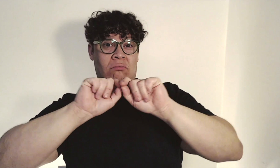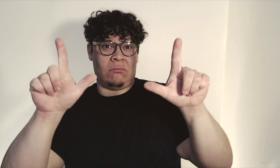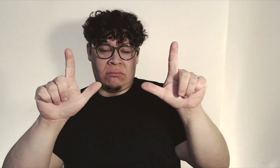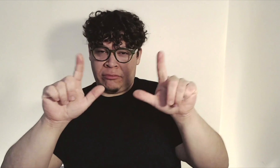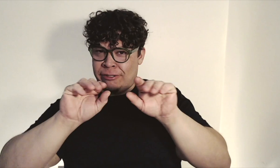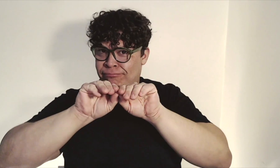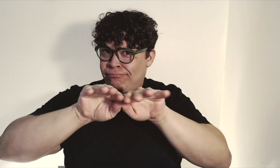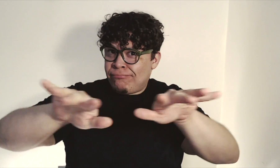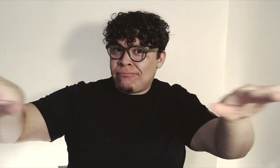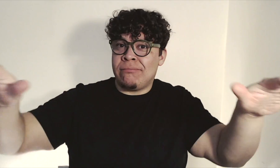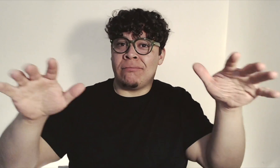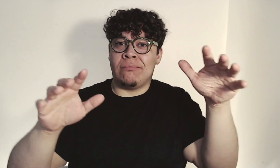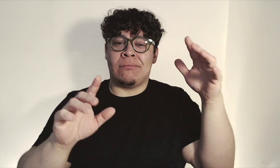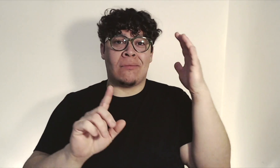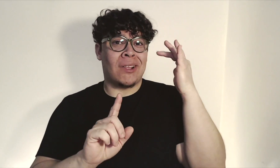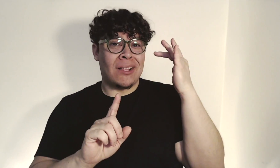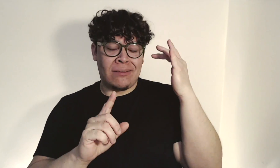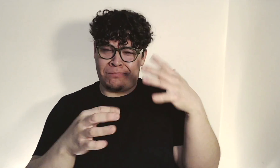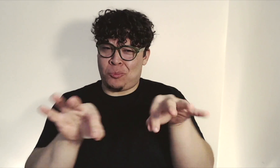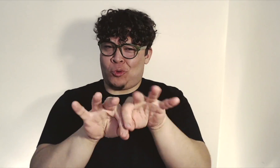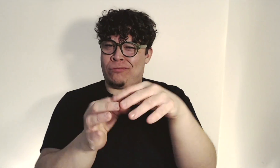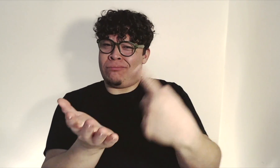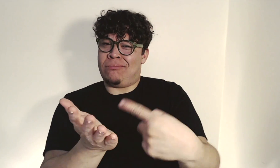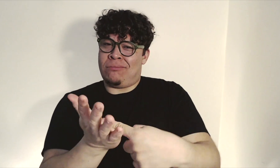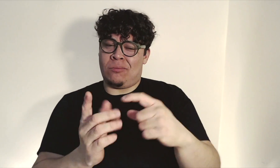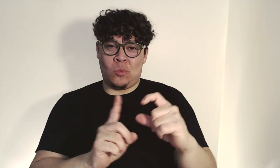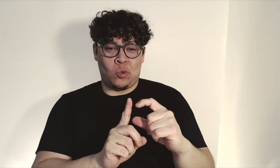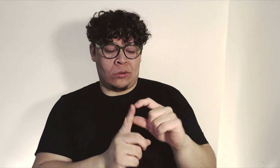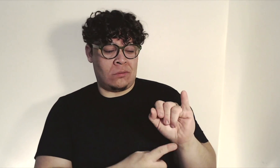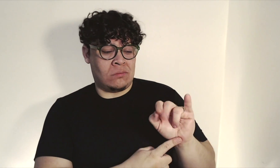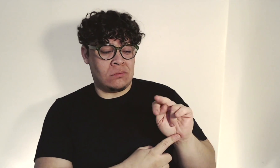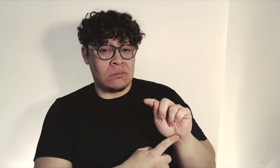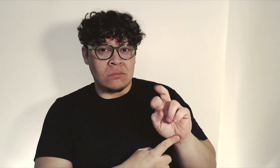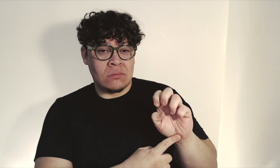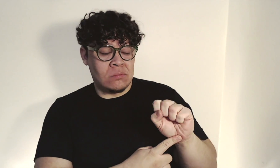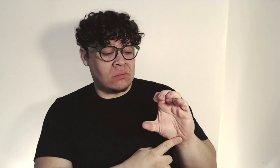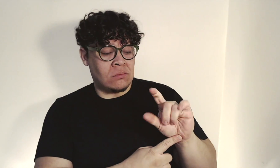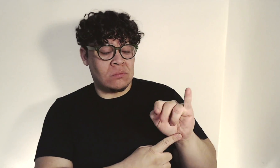We are reaching out to you in this video/vlog in ASL about intersectionality.